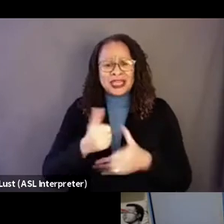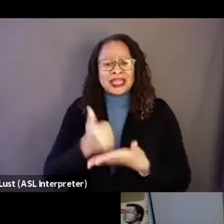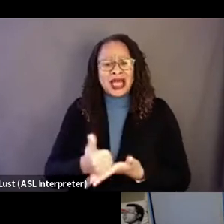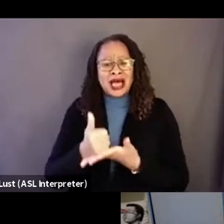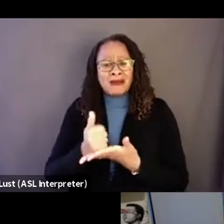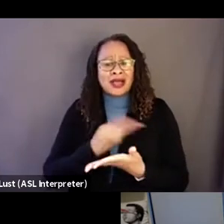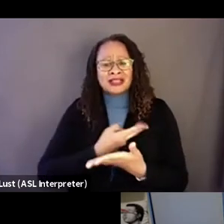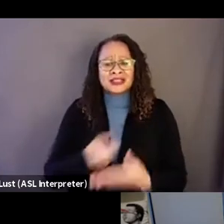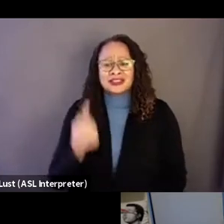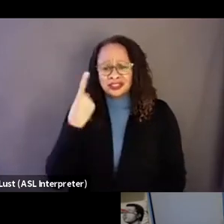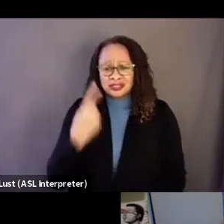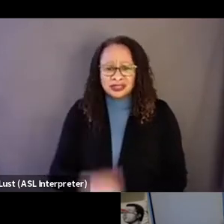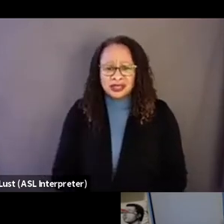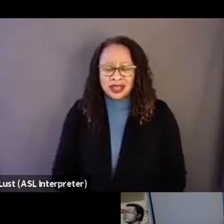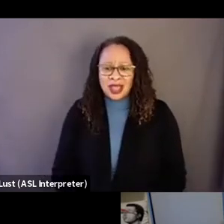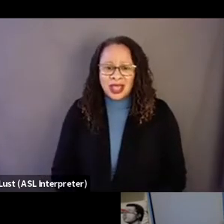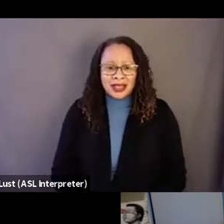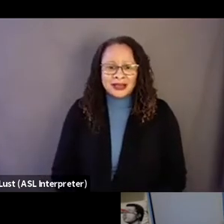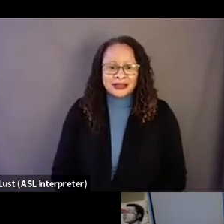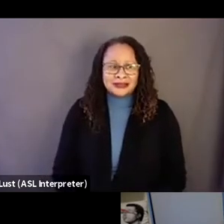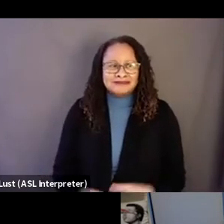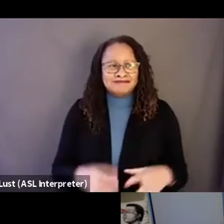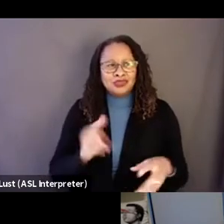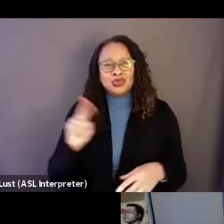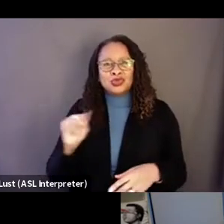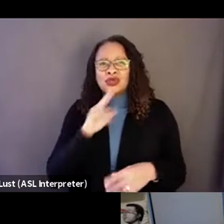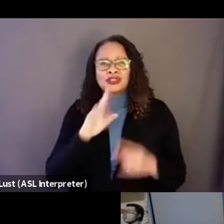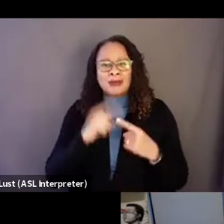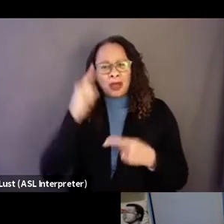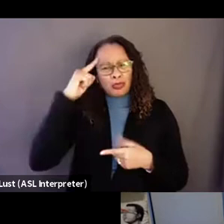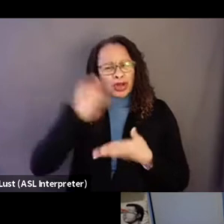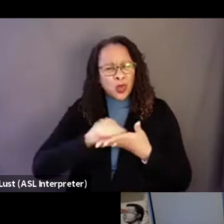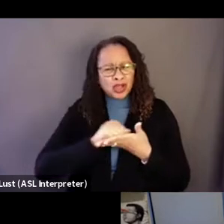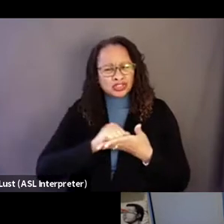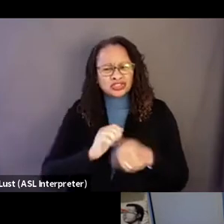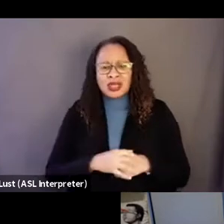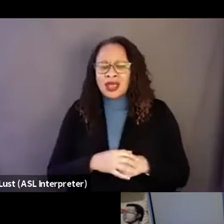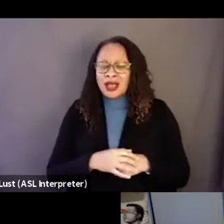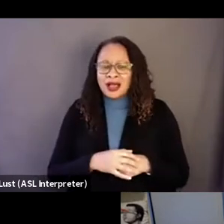when we talk about being brainwashed. And I do think we're conditioned by the media